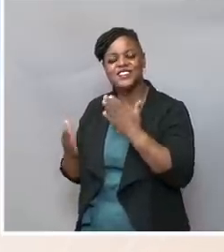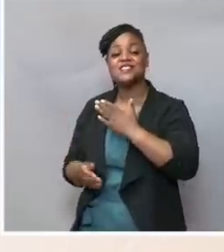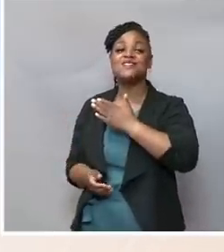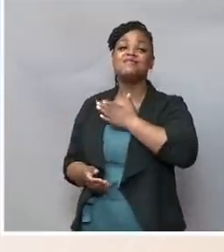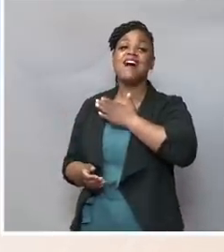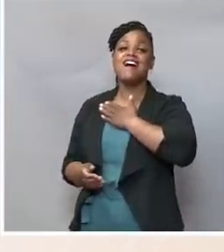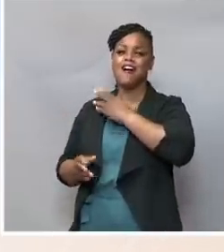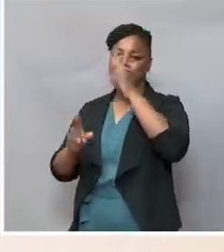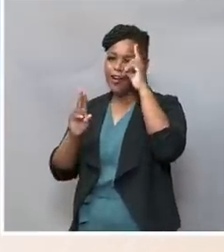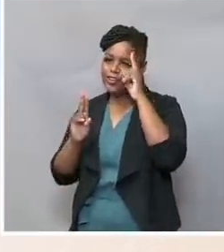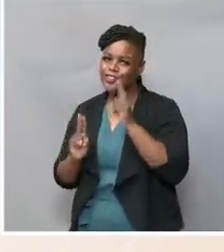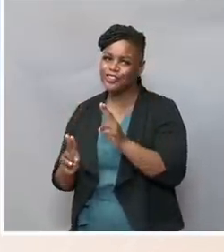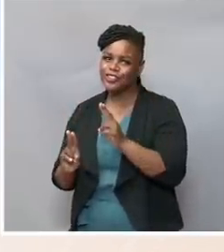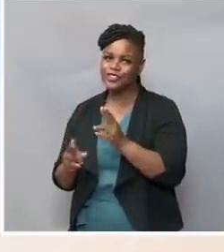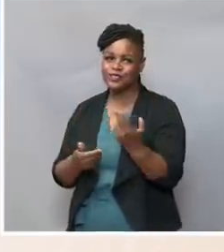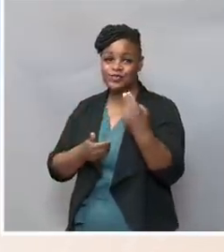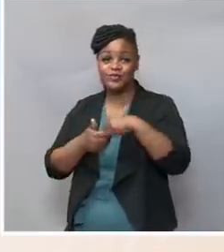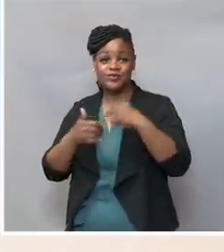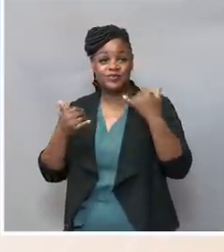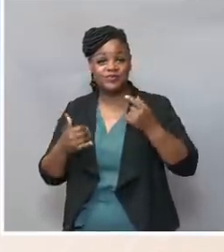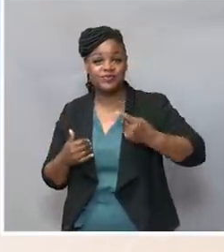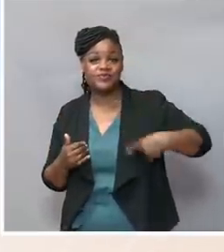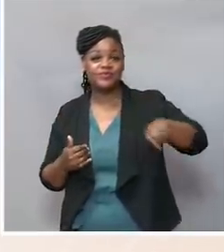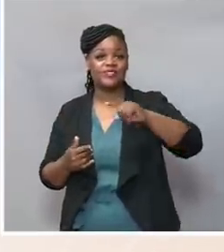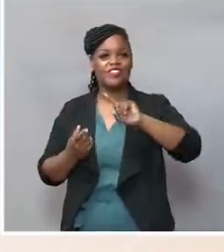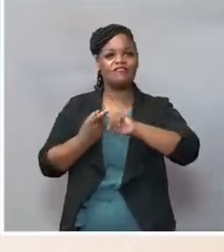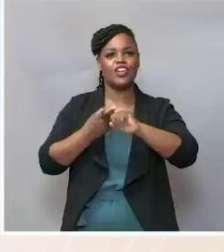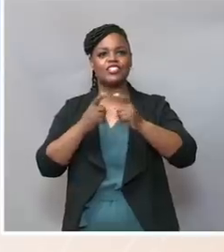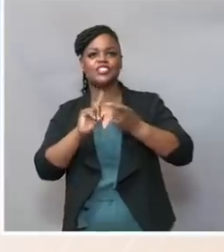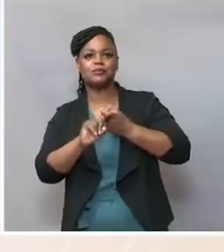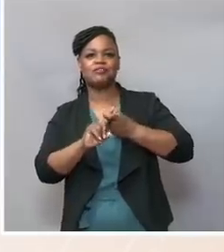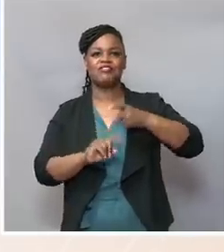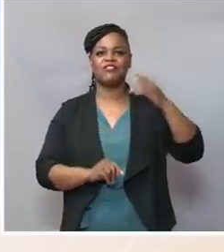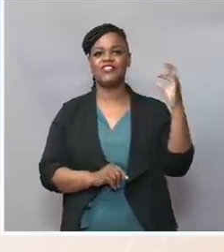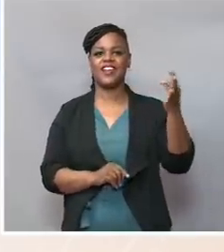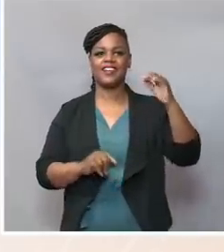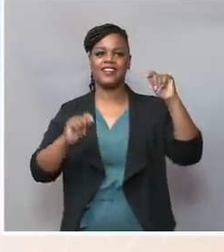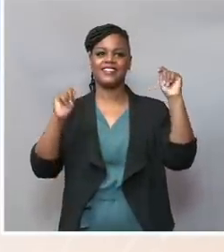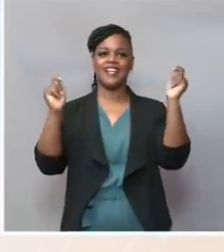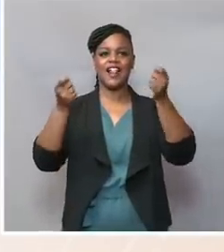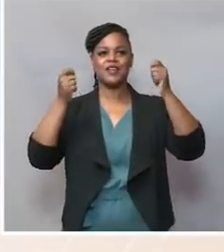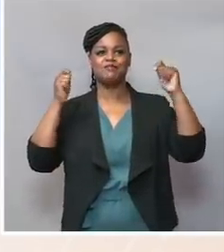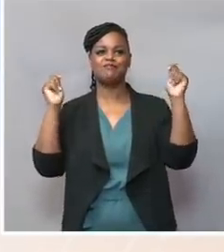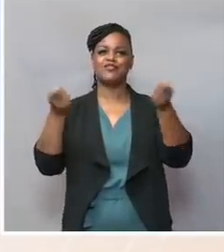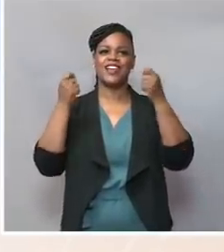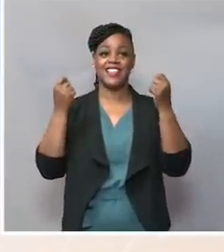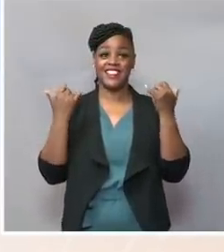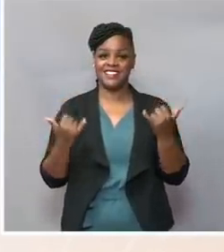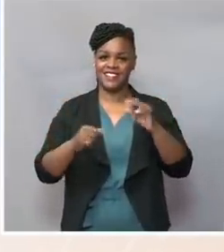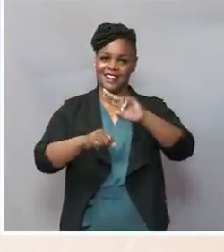all on this friendship Friday to celebrate National Park Week, we are so fortunate to have you serving